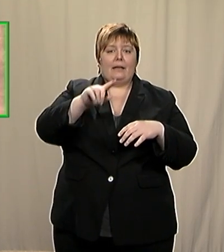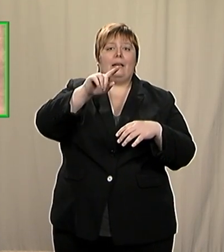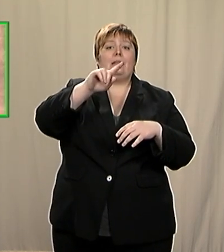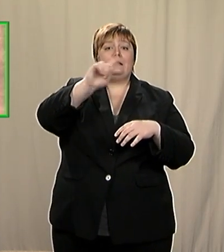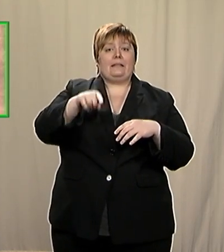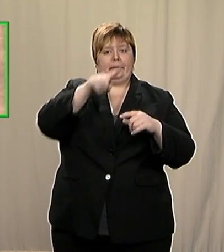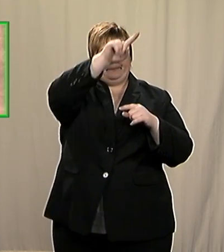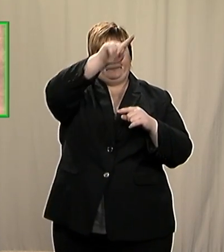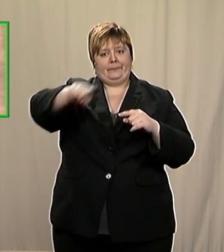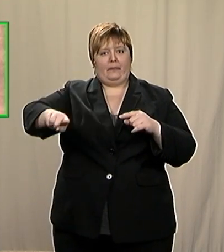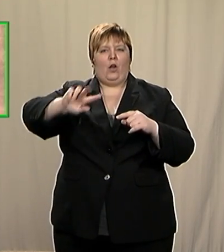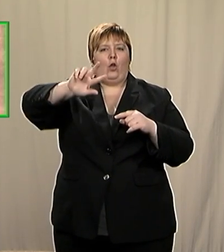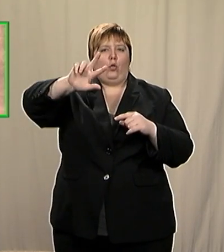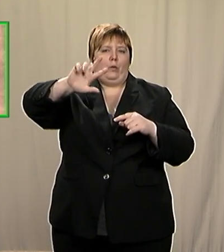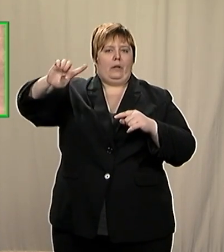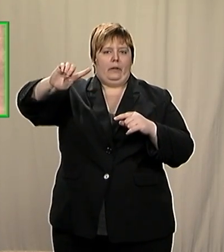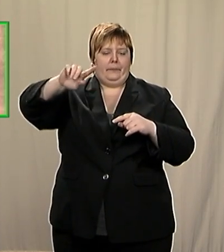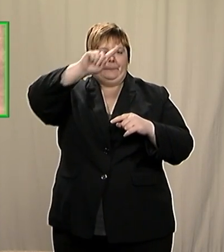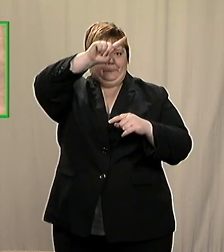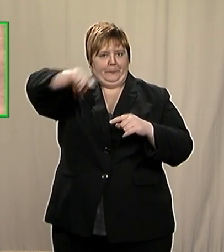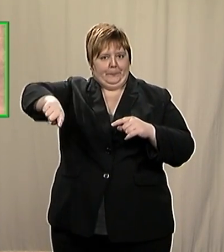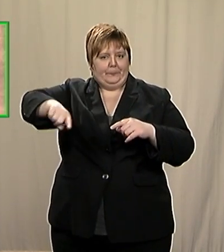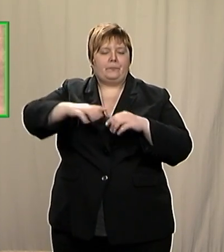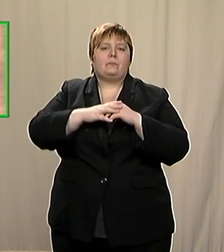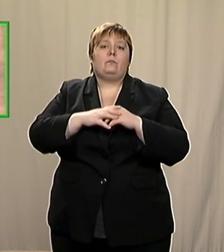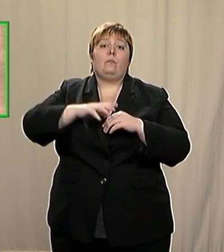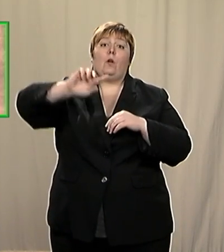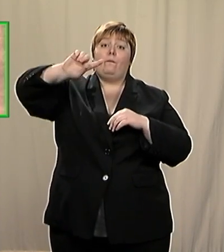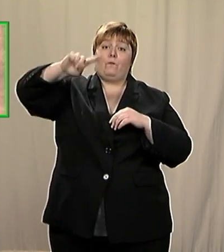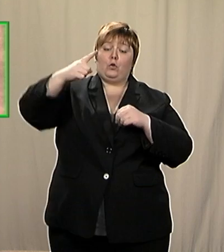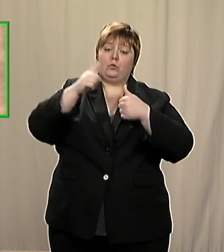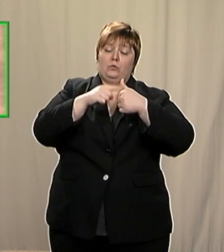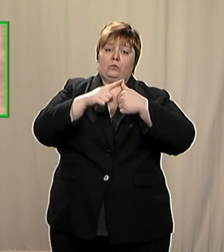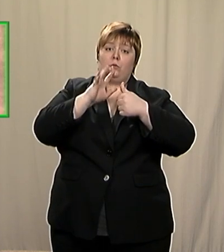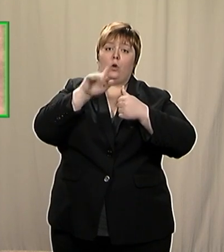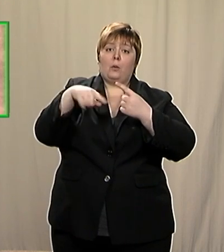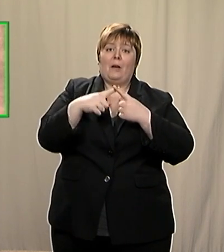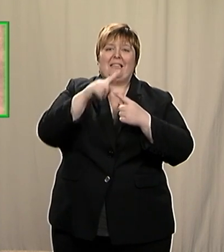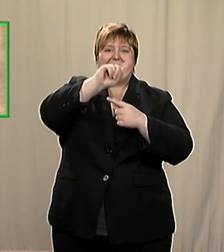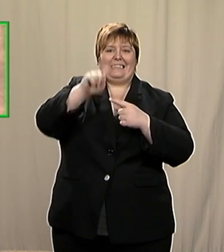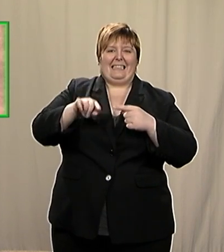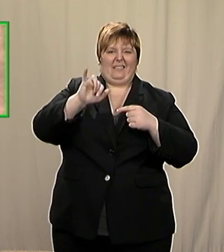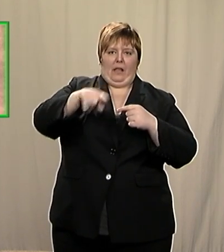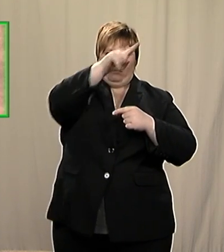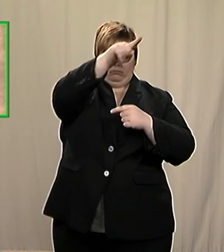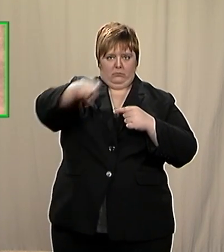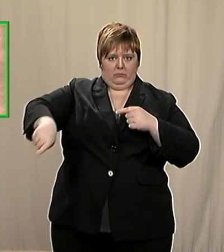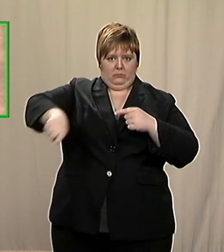and Z is the third dimensional axis. The first axis that we're discussing is the Z axis